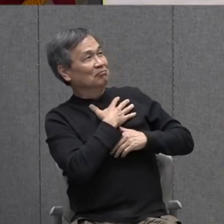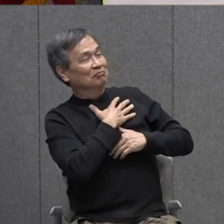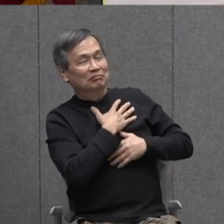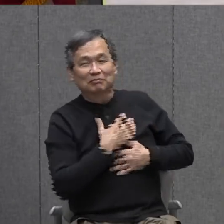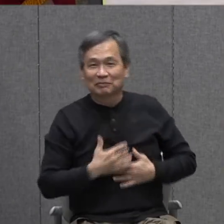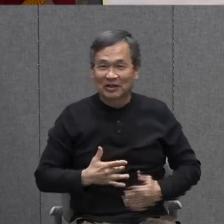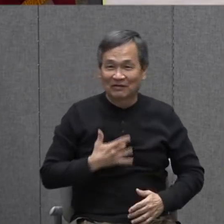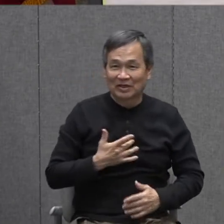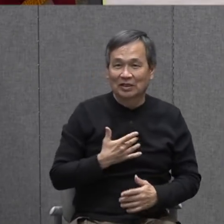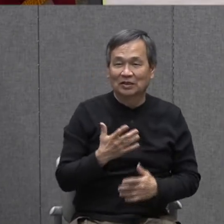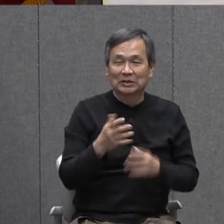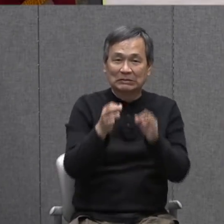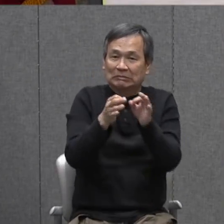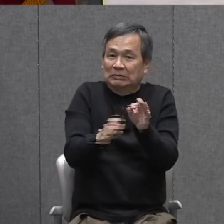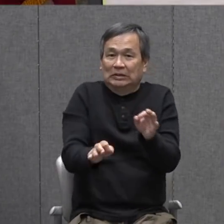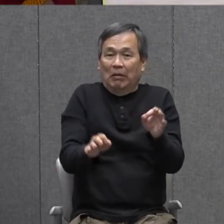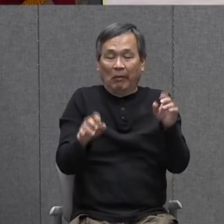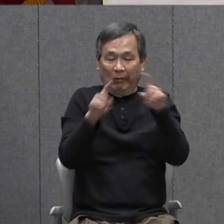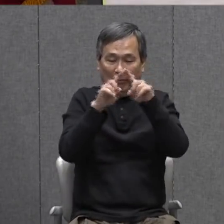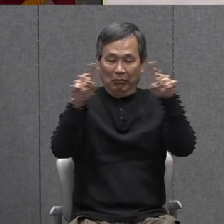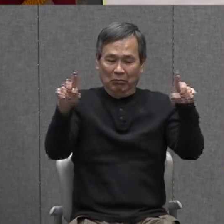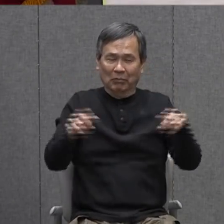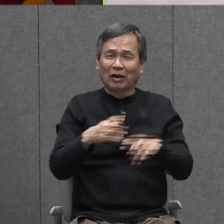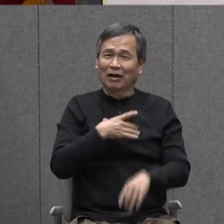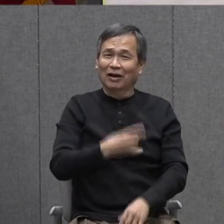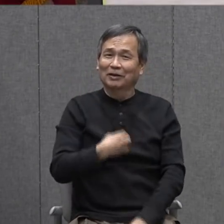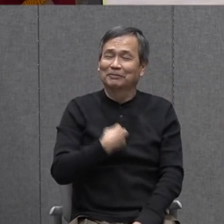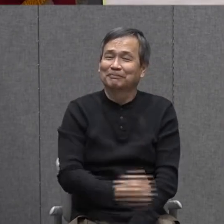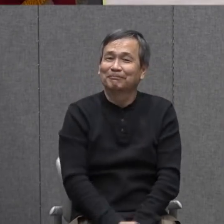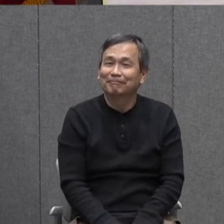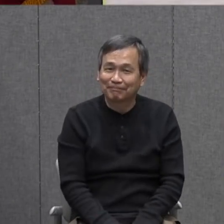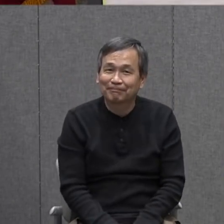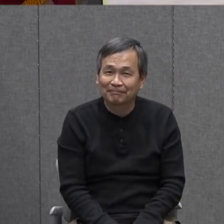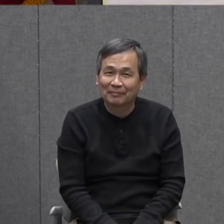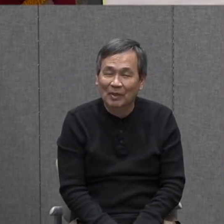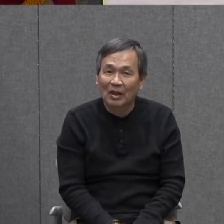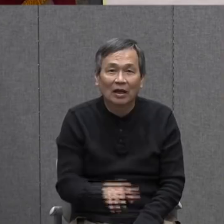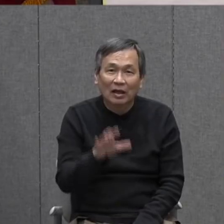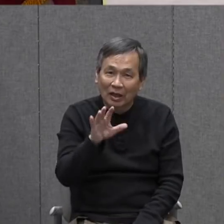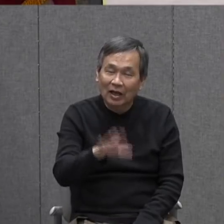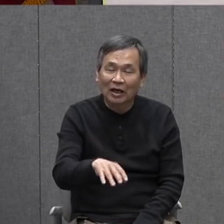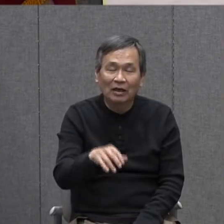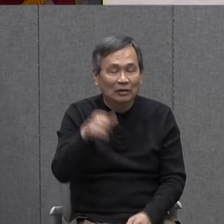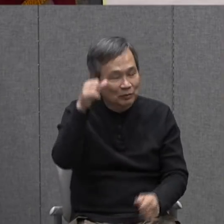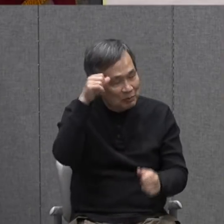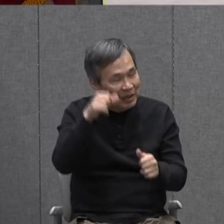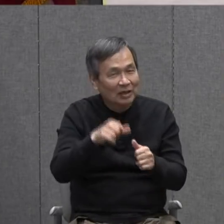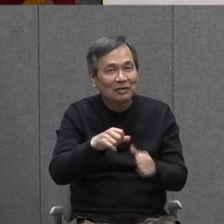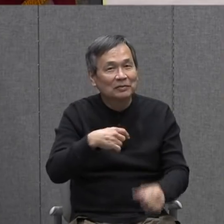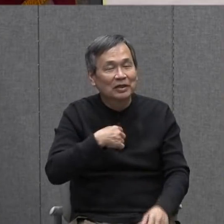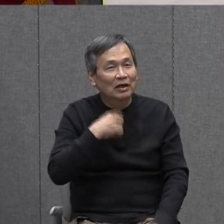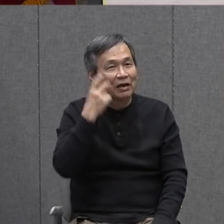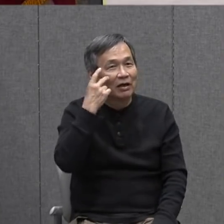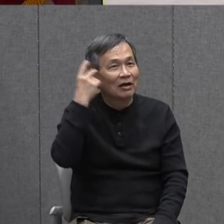And it's just a little painting but I like it and it reminds me of that feeling I had where I was observing that sunset.